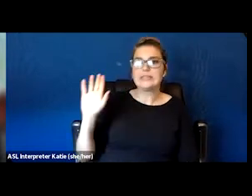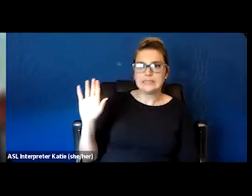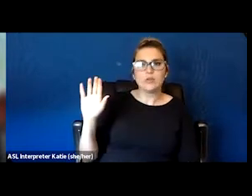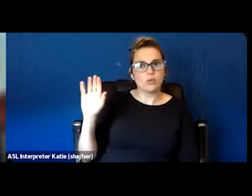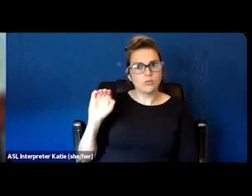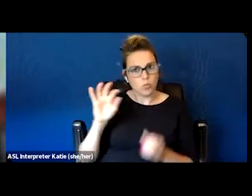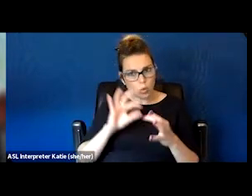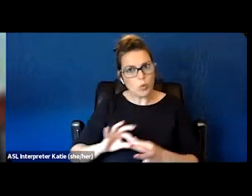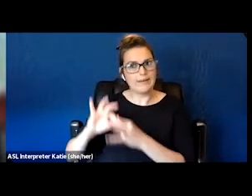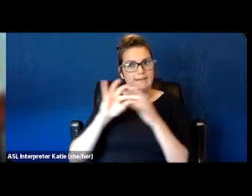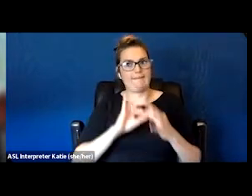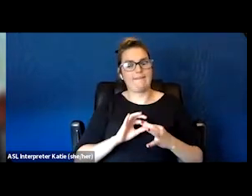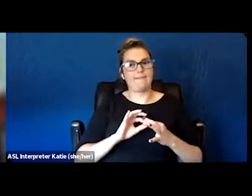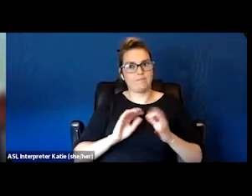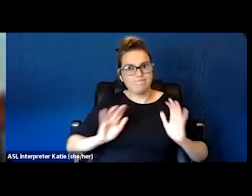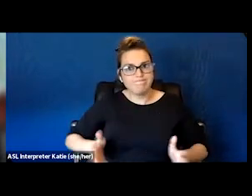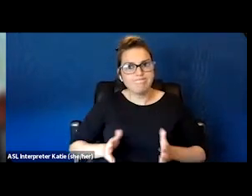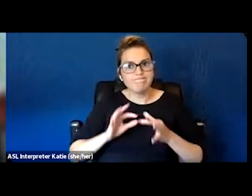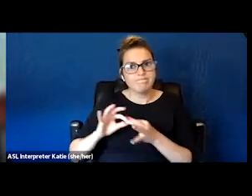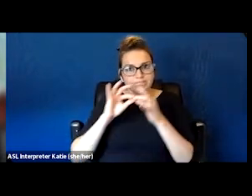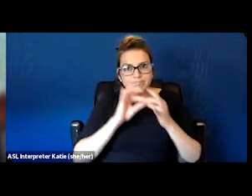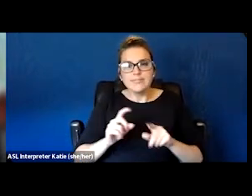and behavioral health providers, things like that.